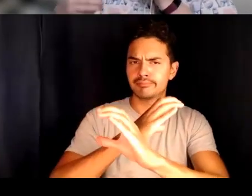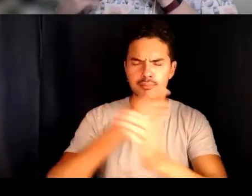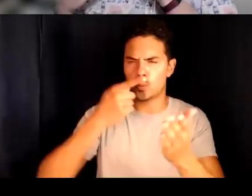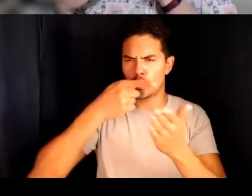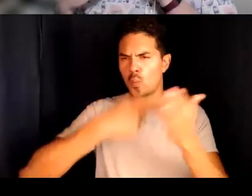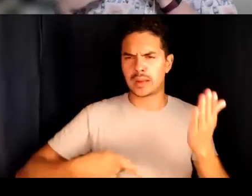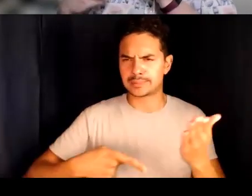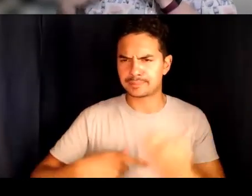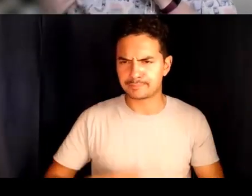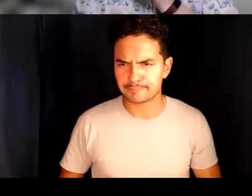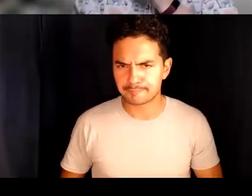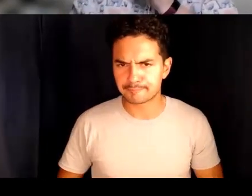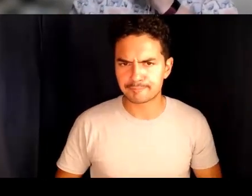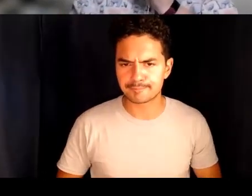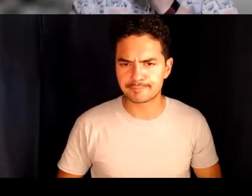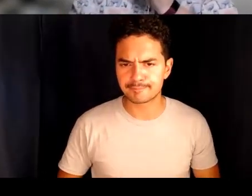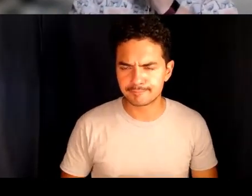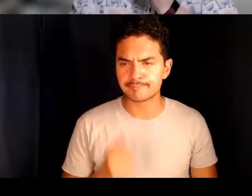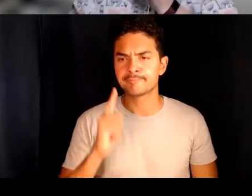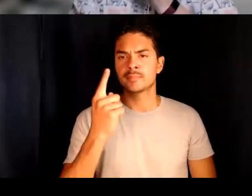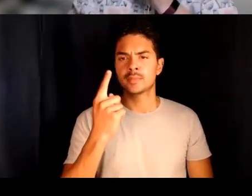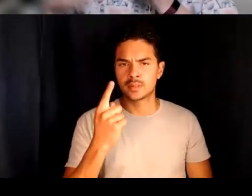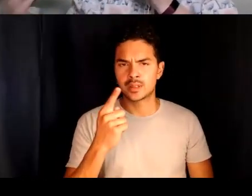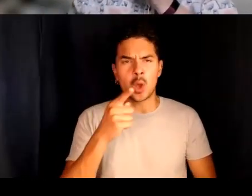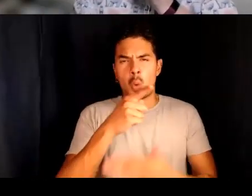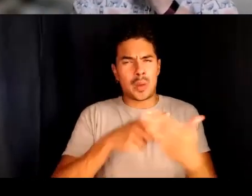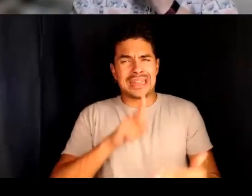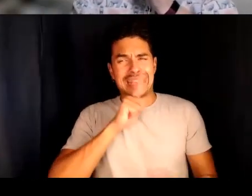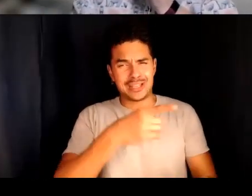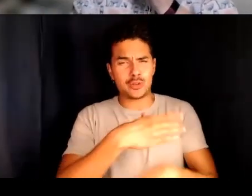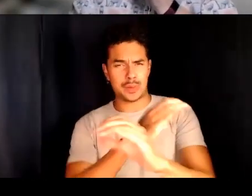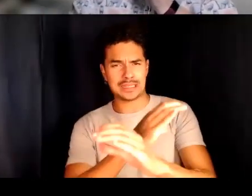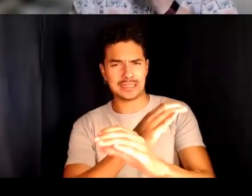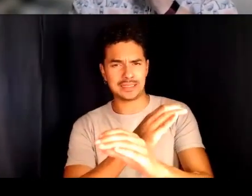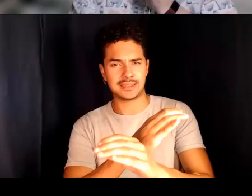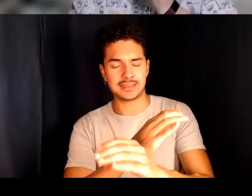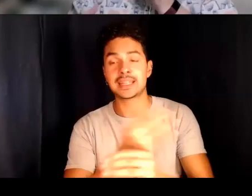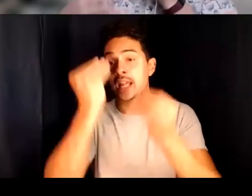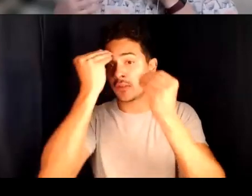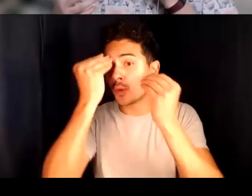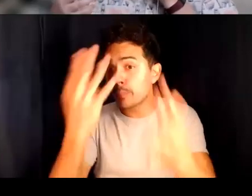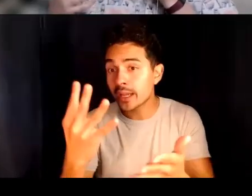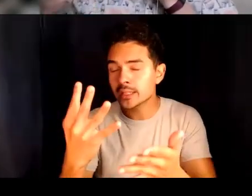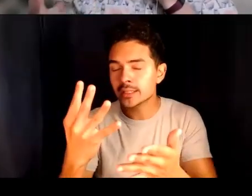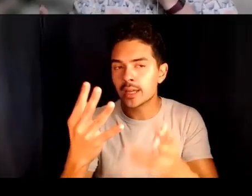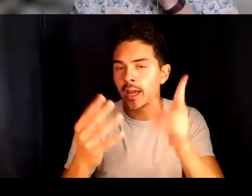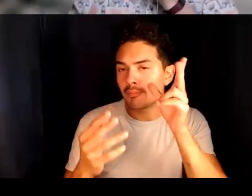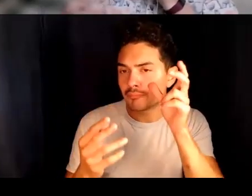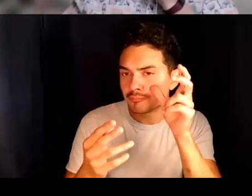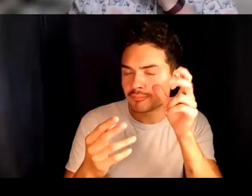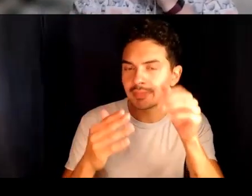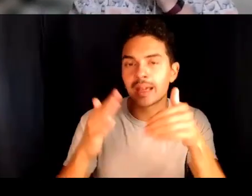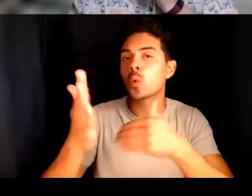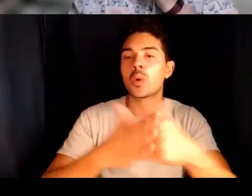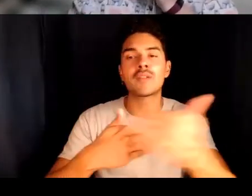And first, what is the crisis? So gather information, whatever you can, if possible,